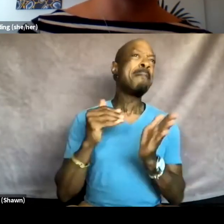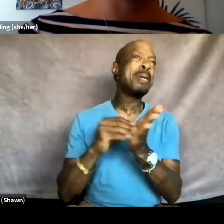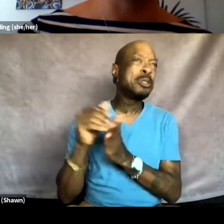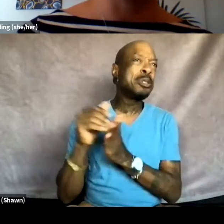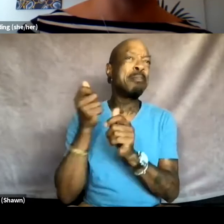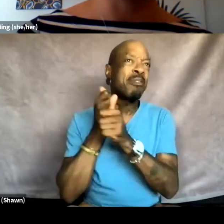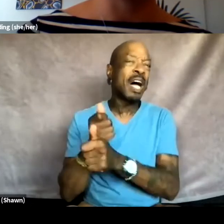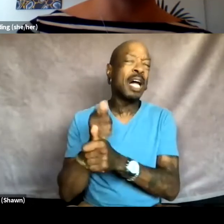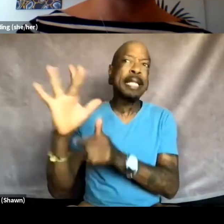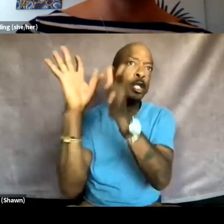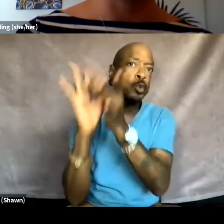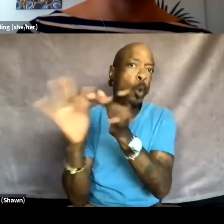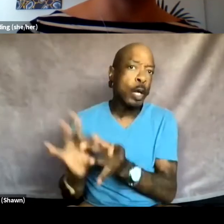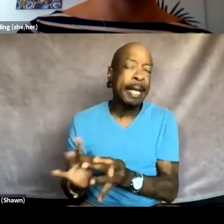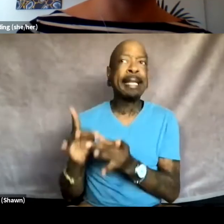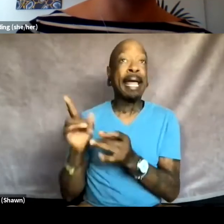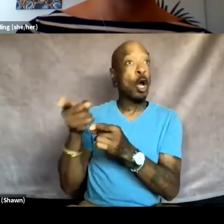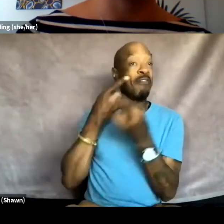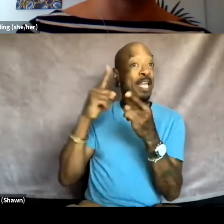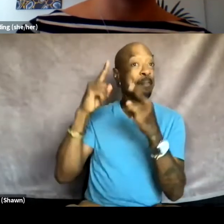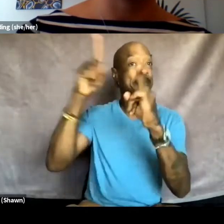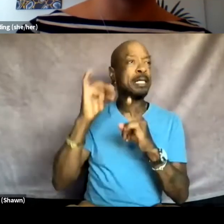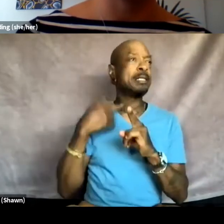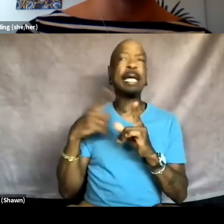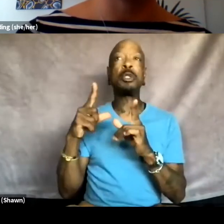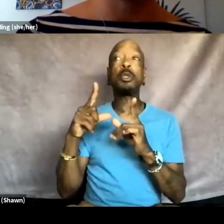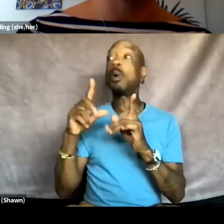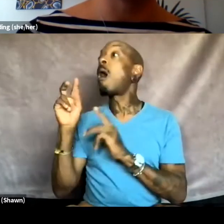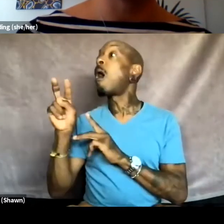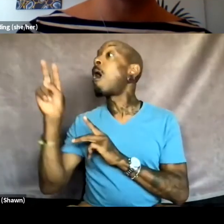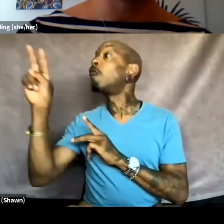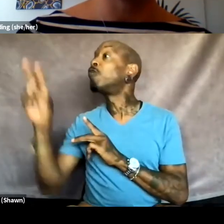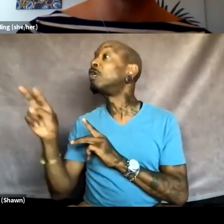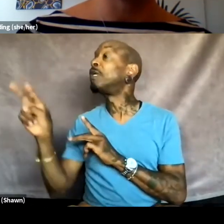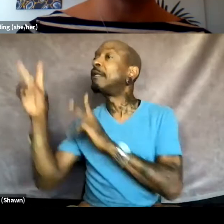because they spend their days reposting inspiration porn or making memes.